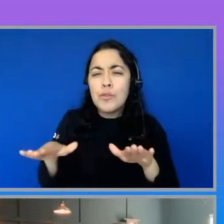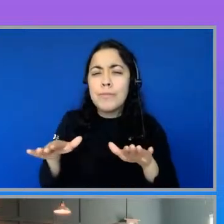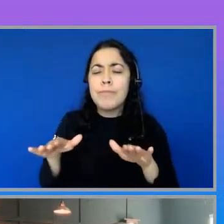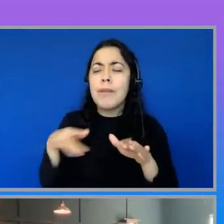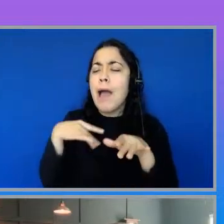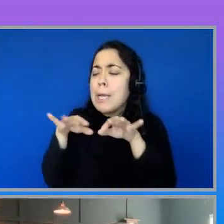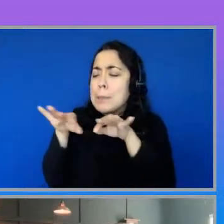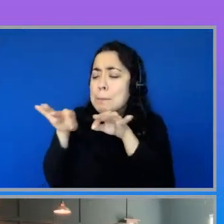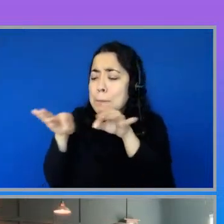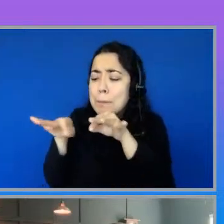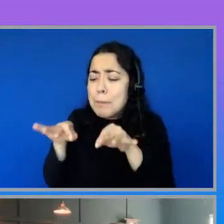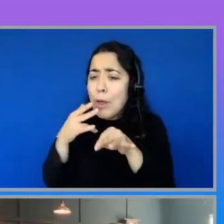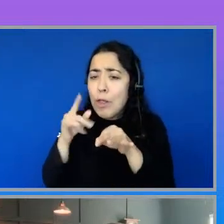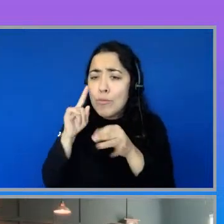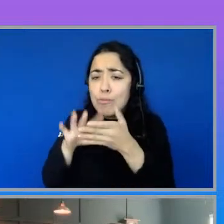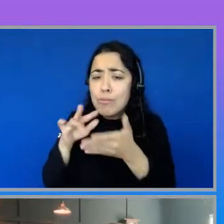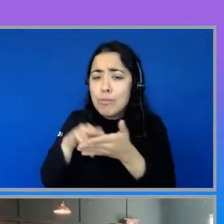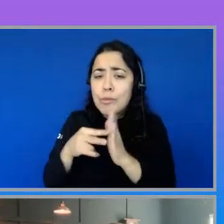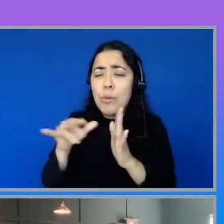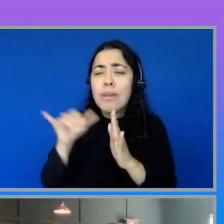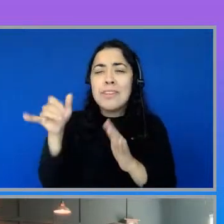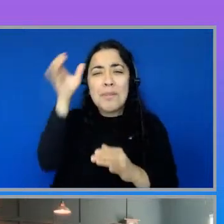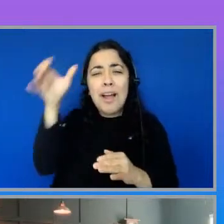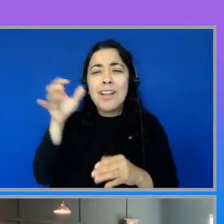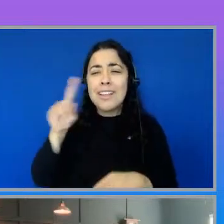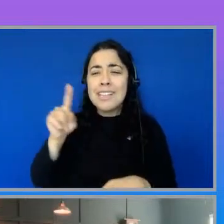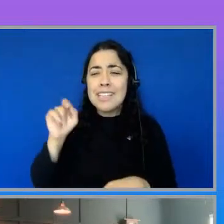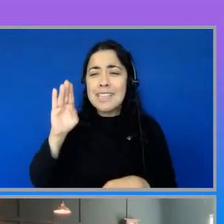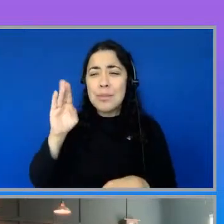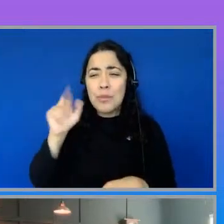of color contrast as a zebra with zebra stripes. Right. If